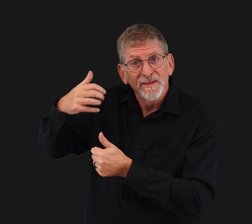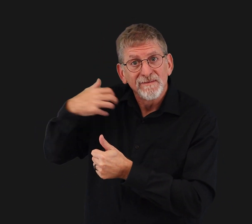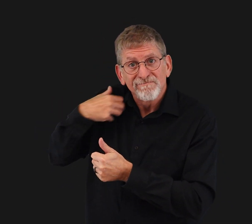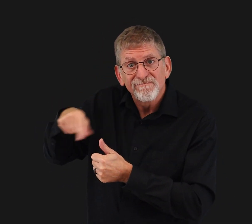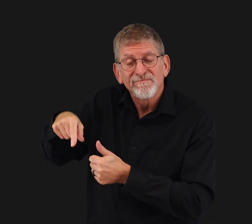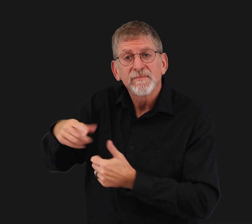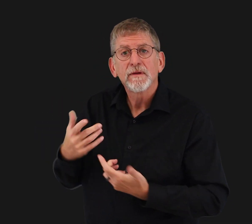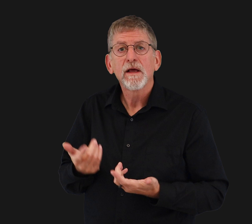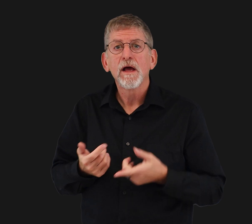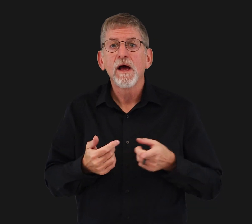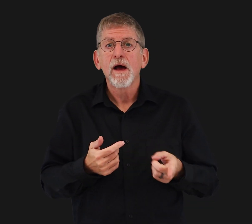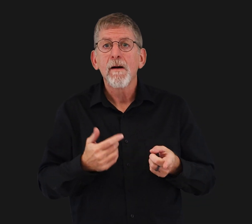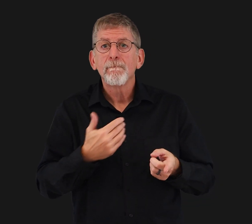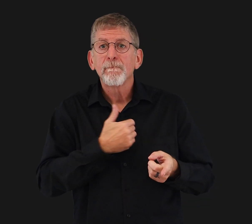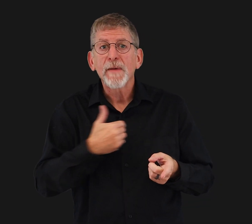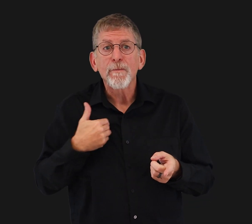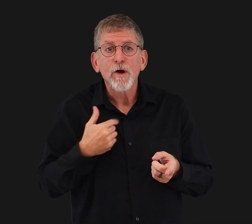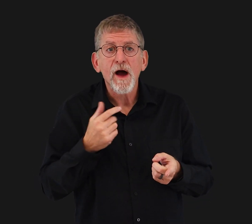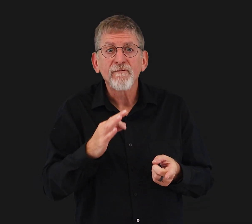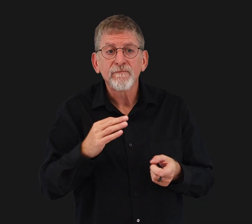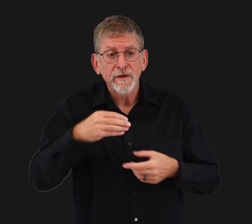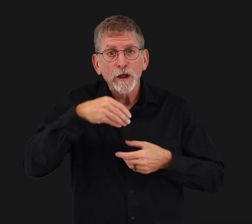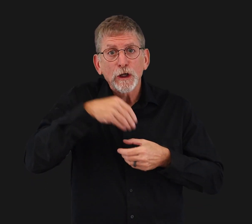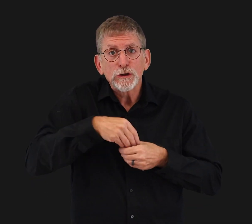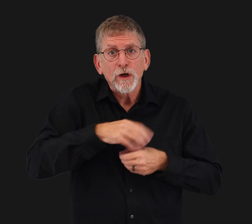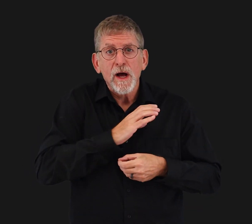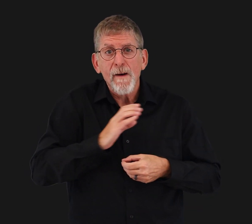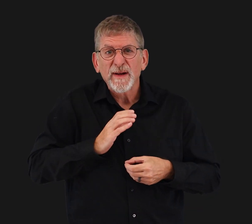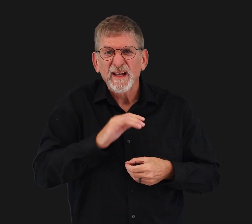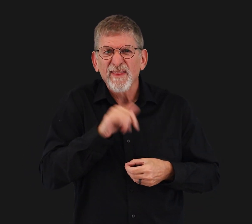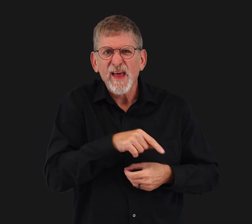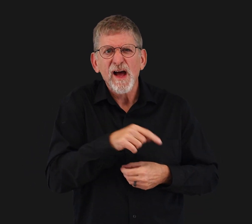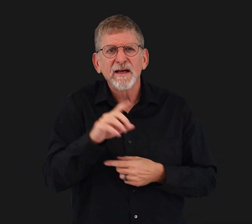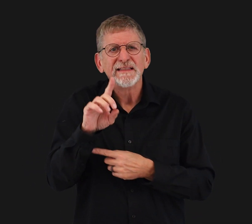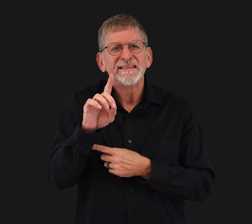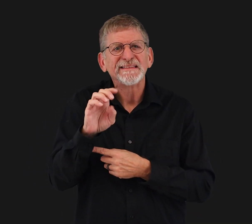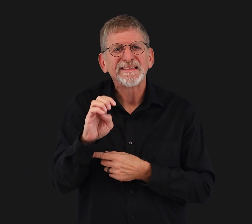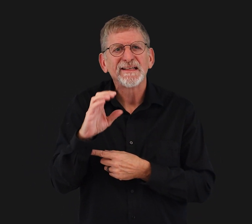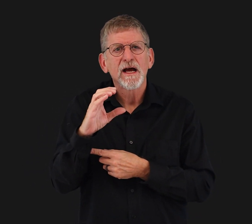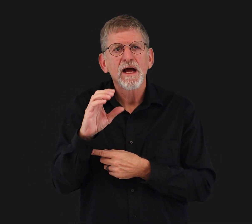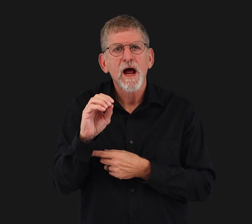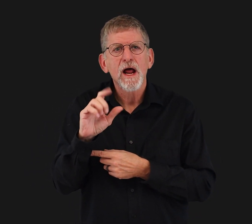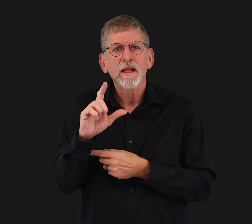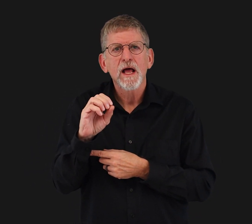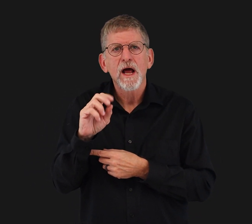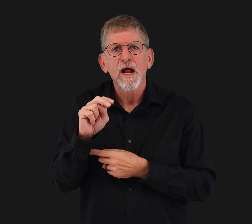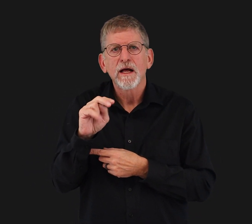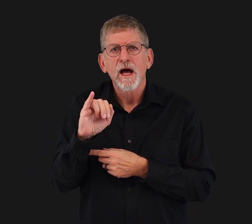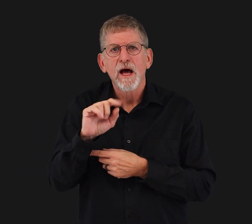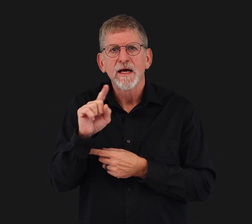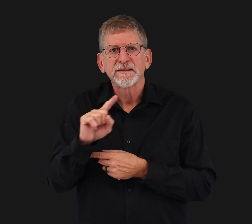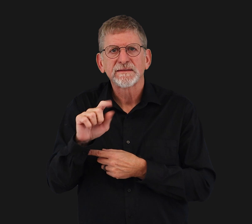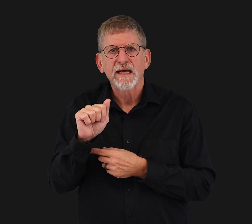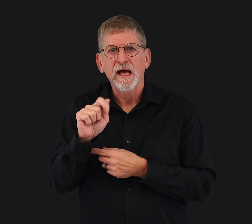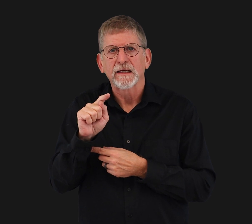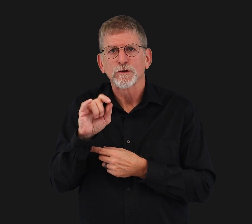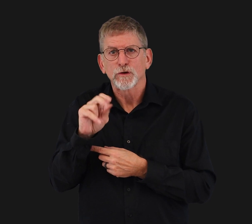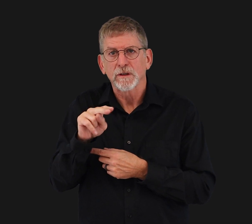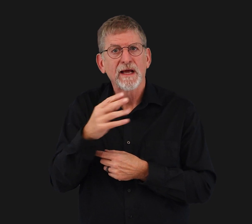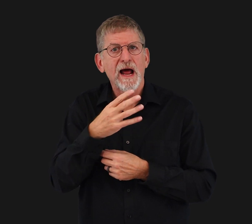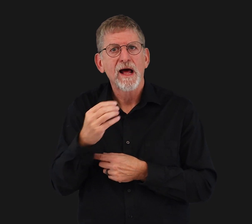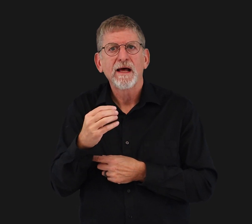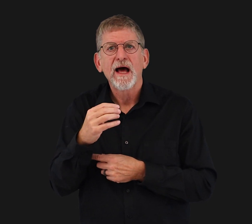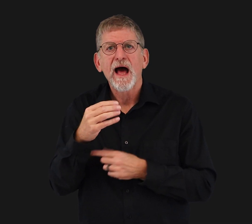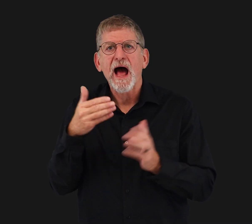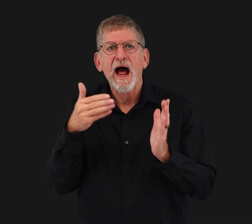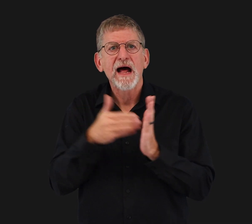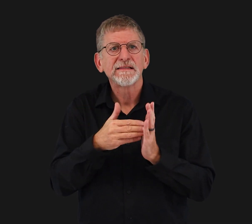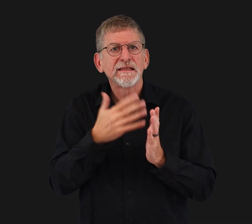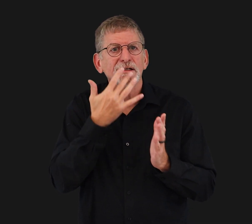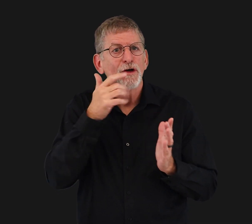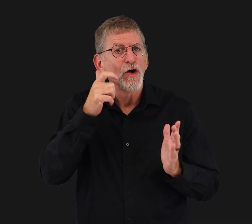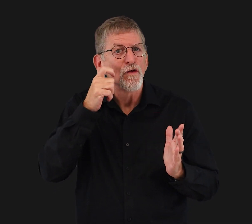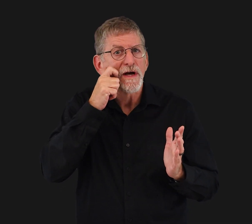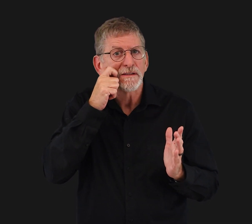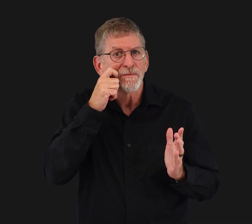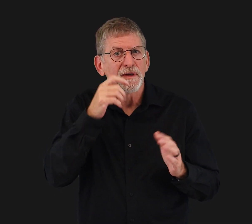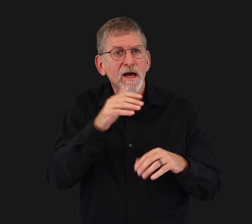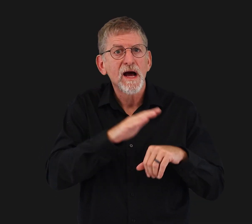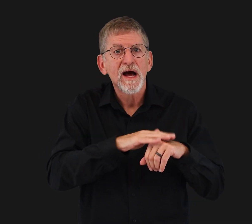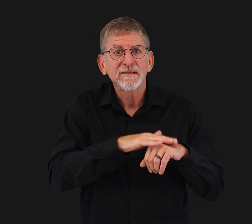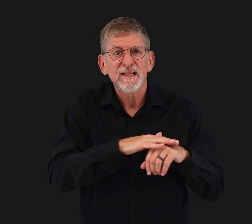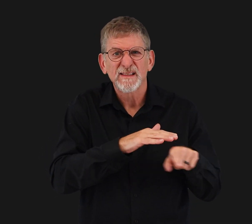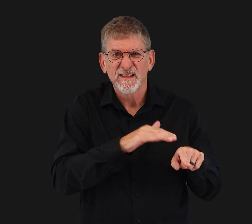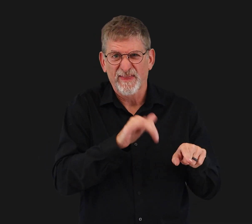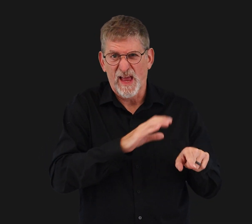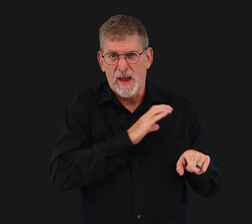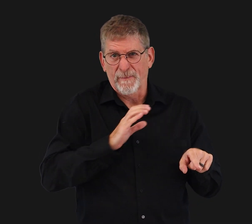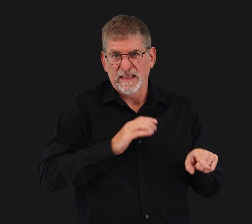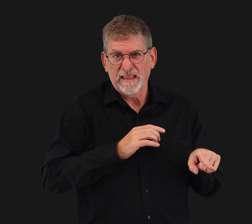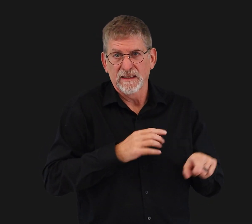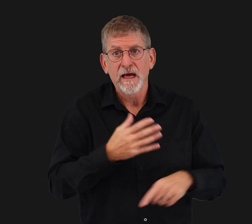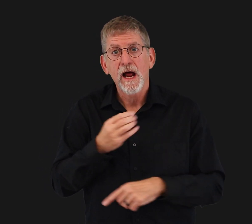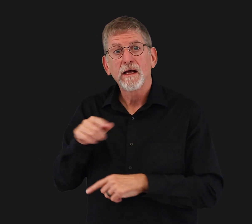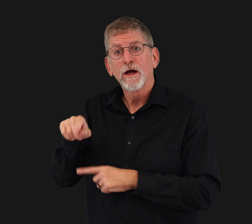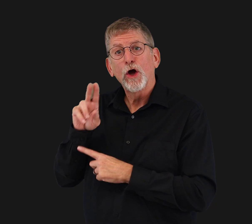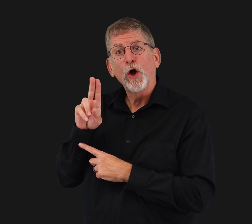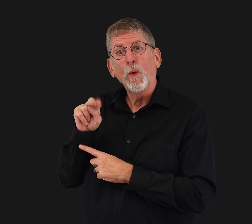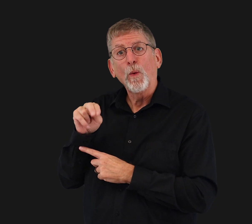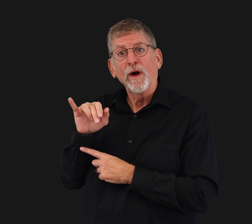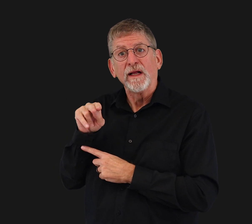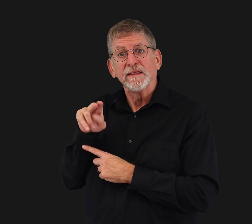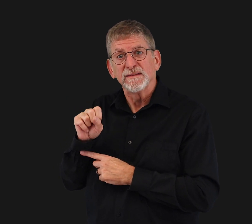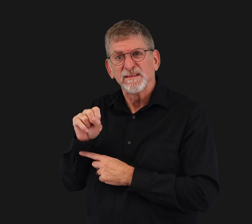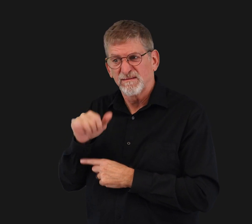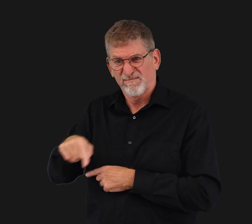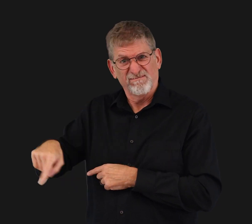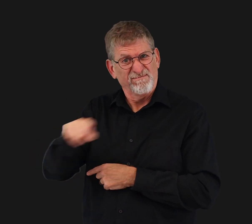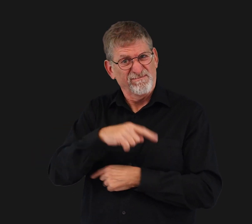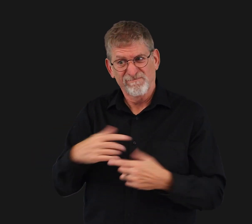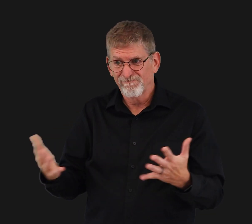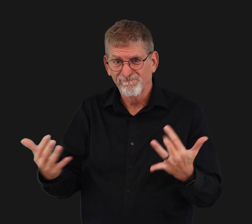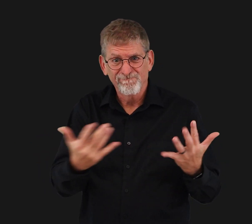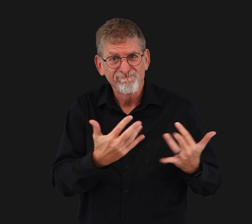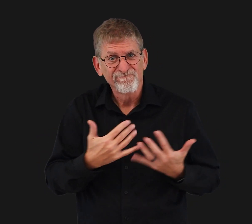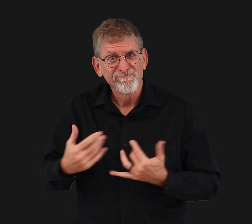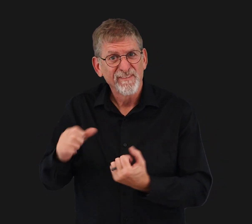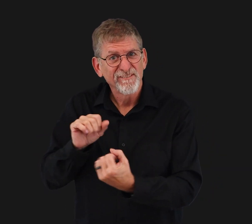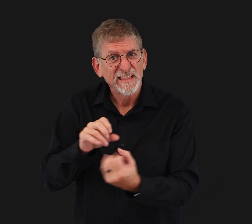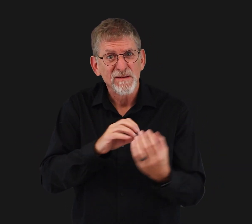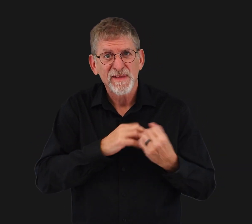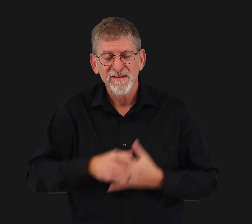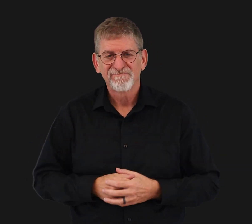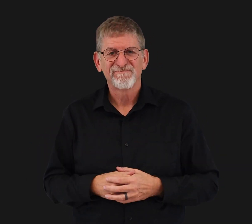and members of our internal Decolonization and Anti-Racism Consultation Committee and our unions.